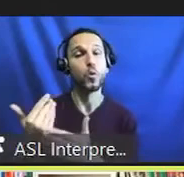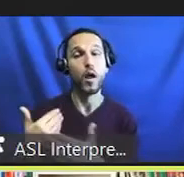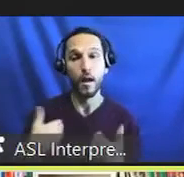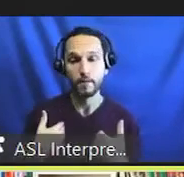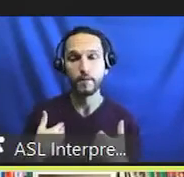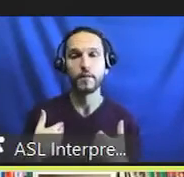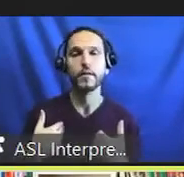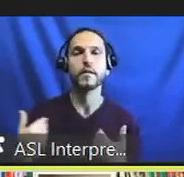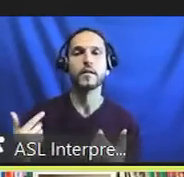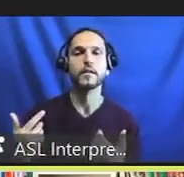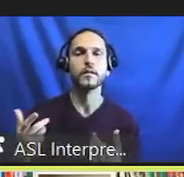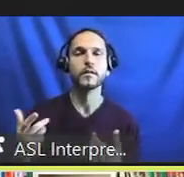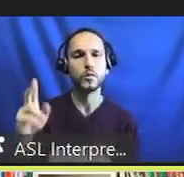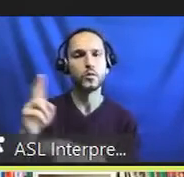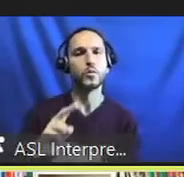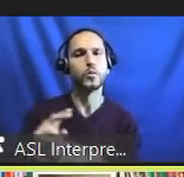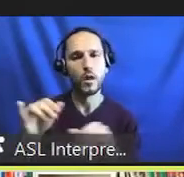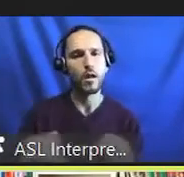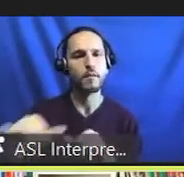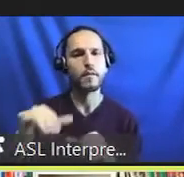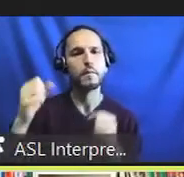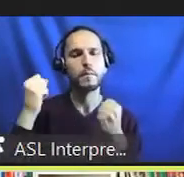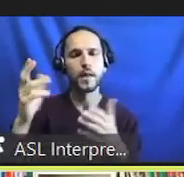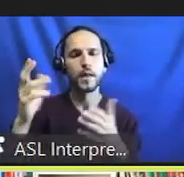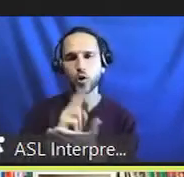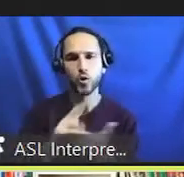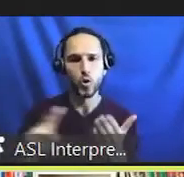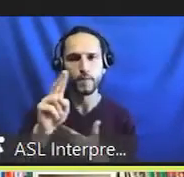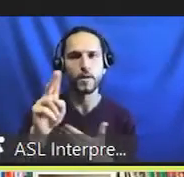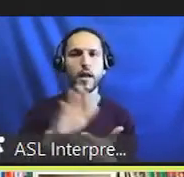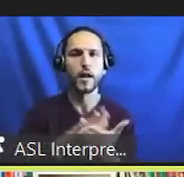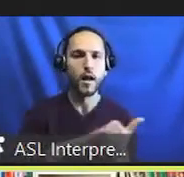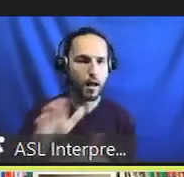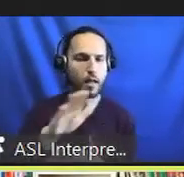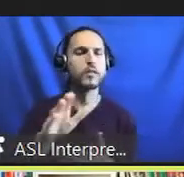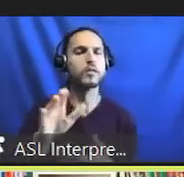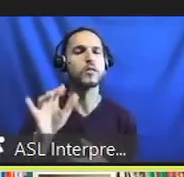and used commonly among universities, colleges, high schools, throughout the US.